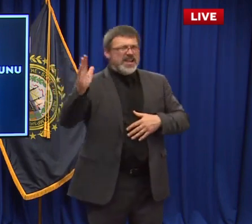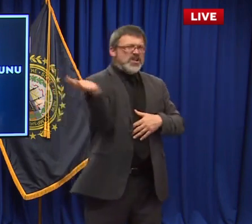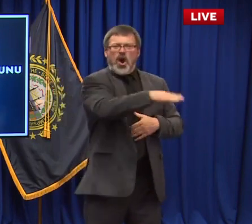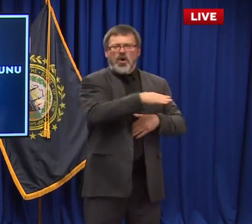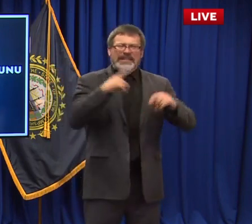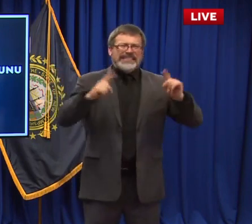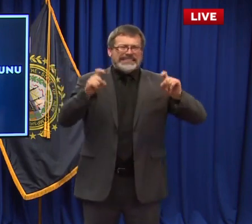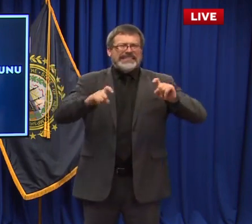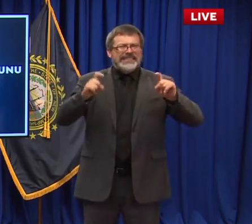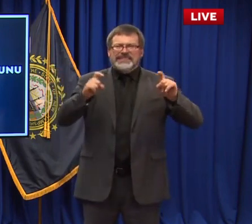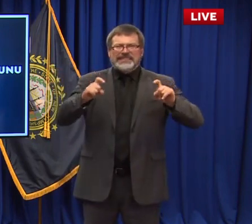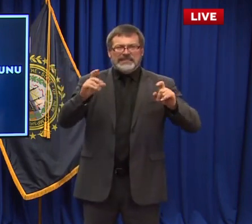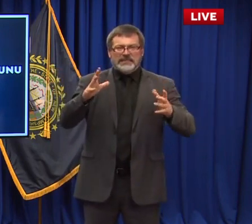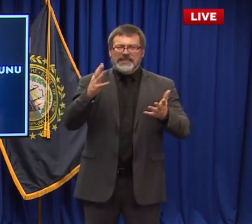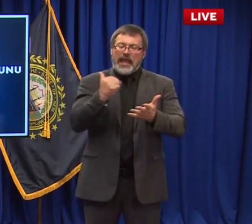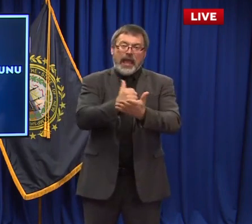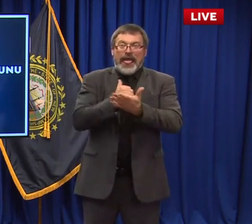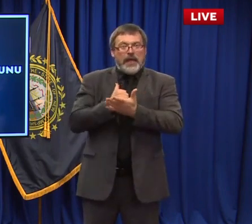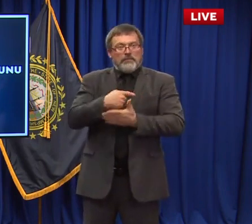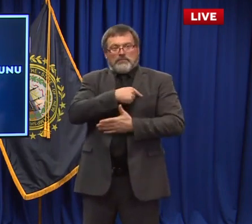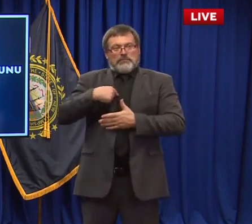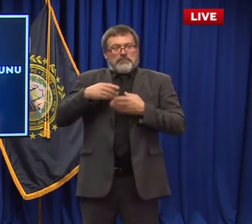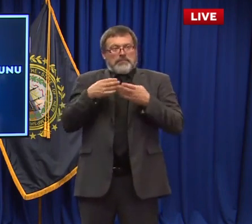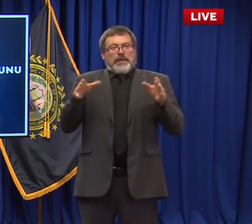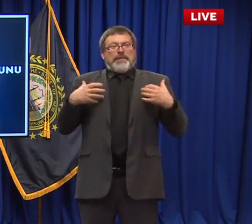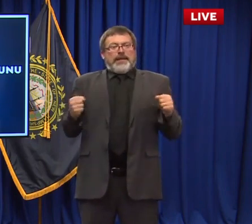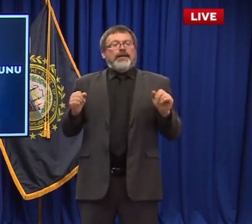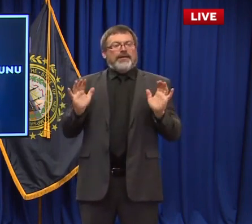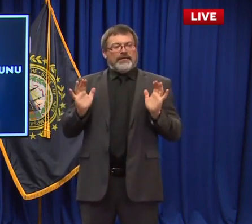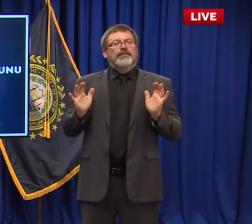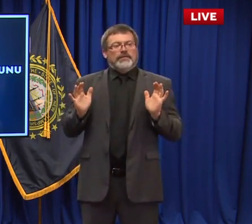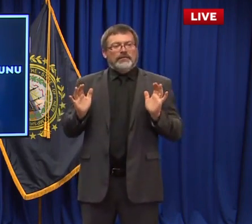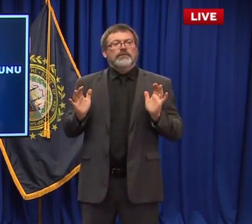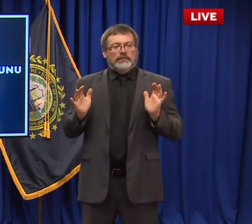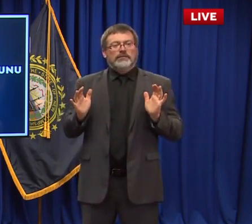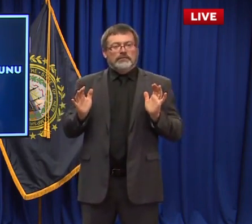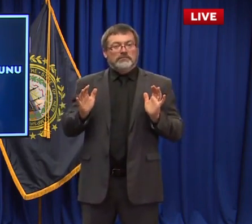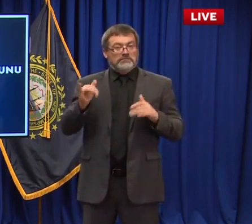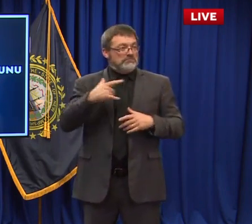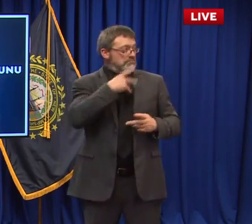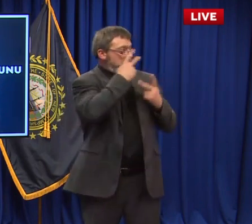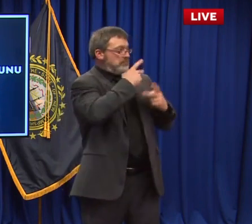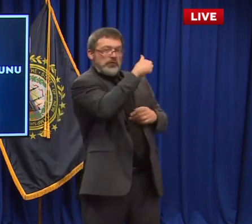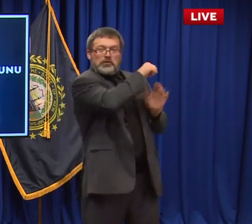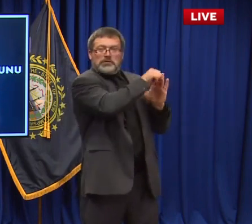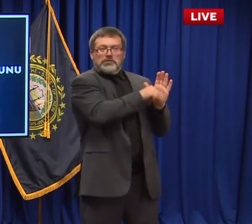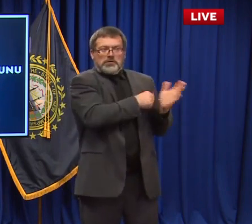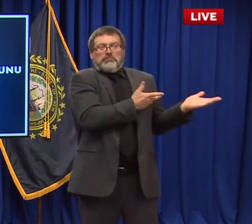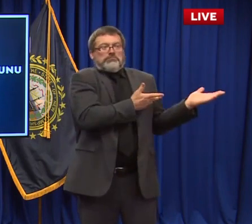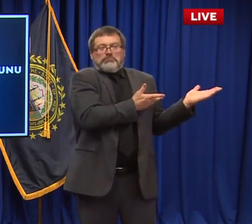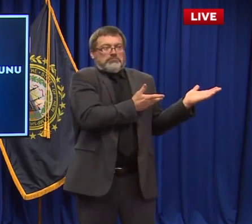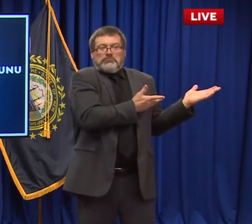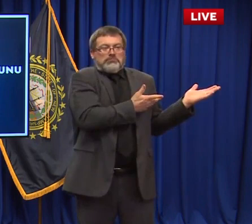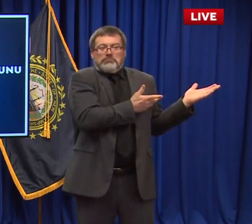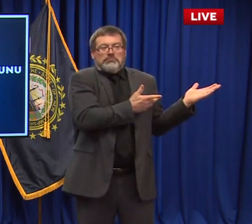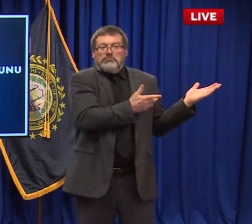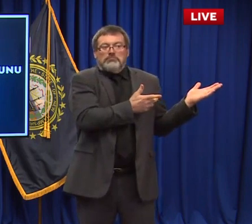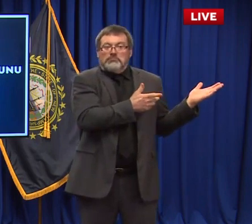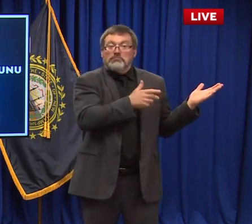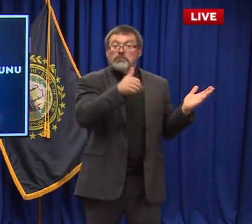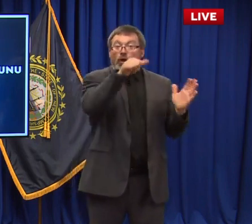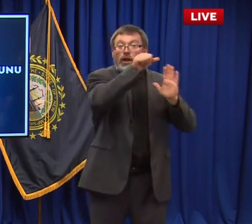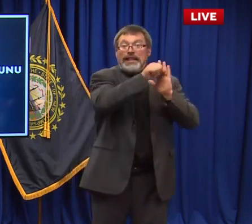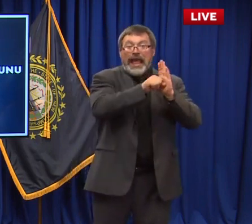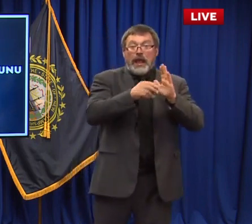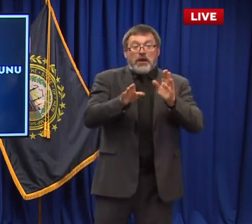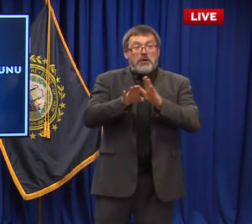THESE ARE THE WAYS NEW HAMPSHIRE WILL PREVENT OUR STATE FROM GOING BACK INTO ANOTHER SURGE OR OUTBREAK SITUATION SIMILAR TO MANY OTHER STATES AROUND THE COUNTRY.